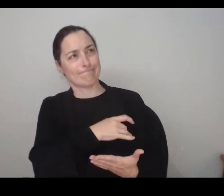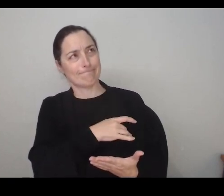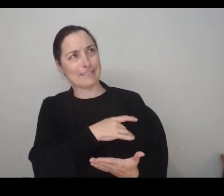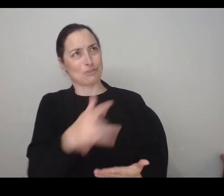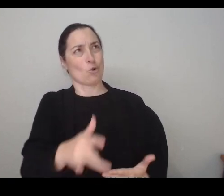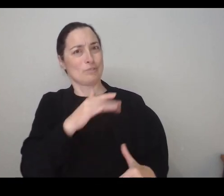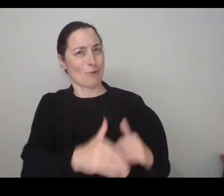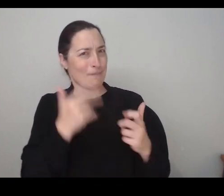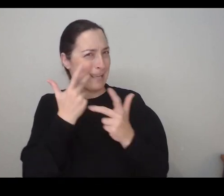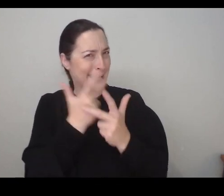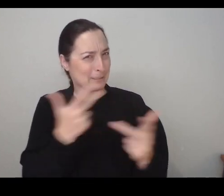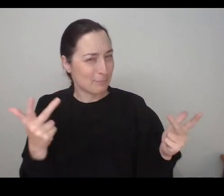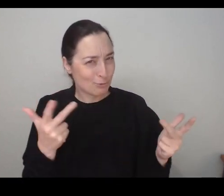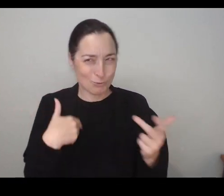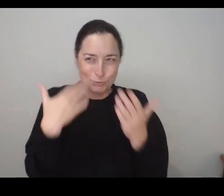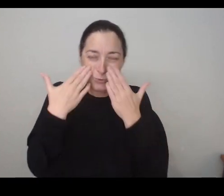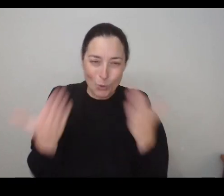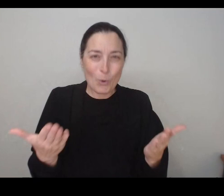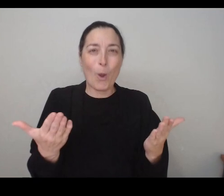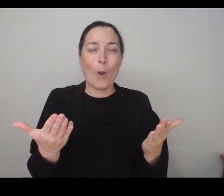You don't know when you place everything,